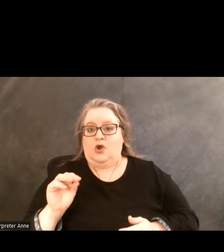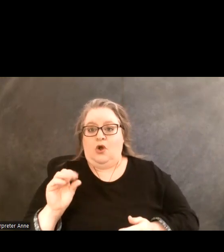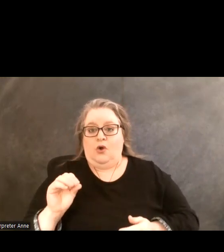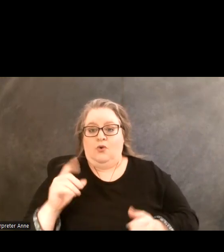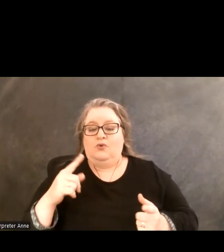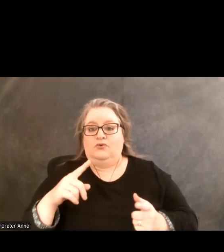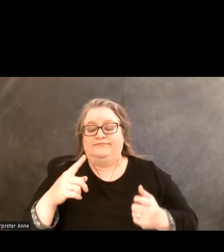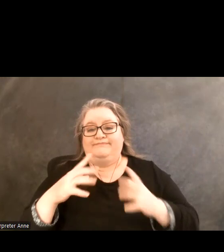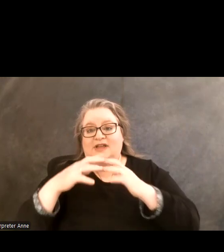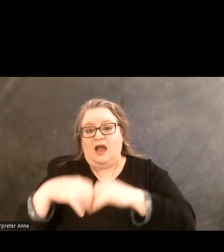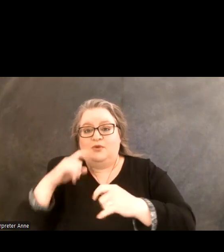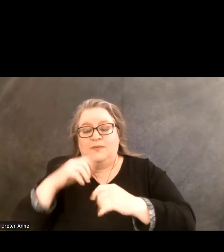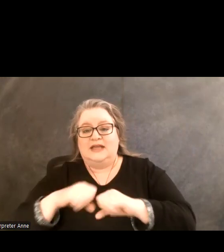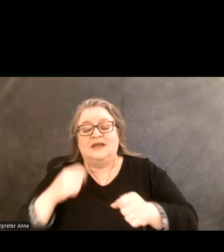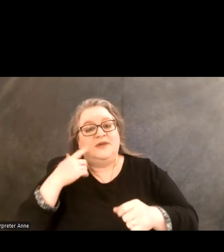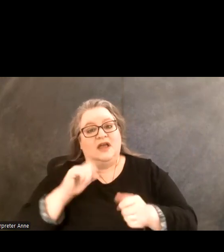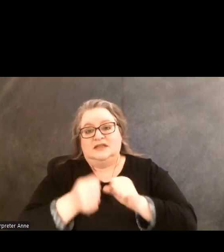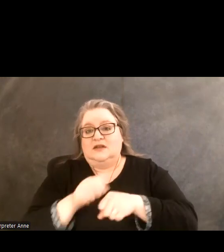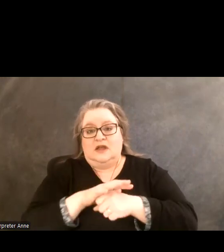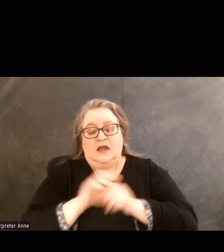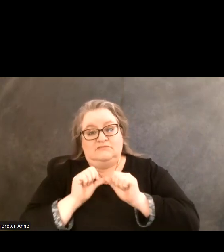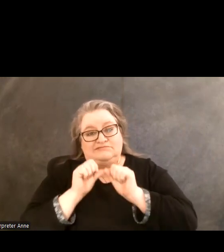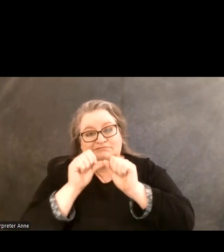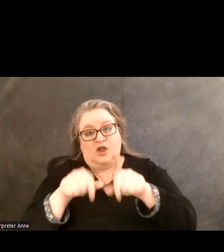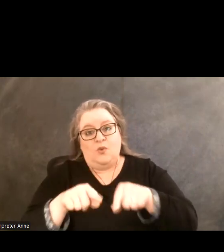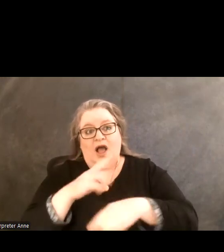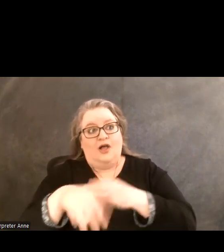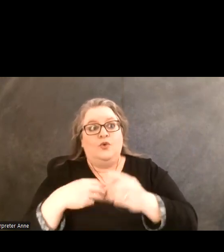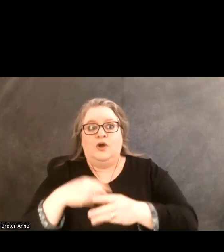with COVID being ongoing while the world has moved on in most